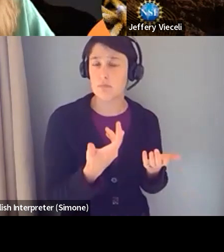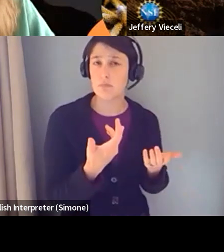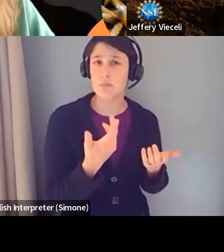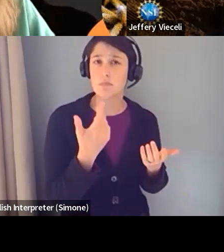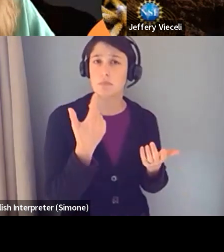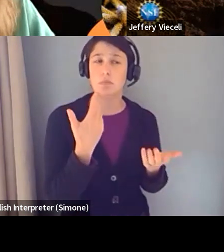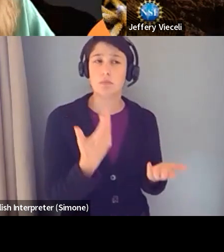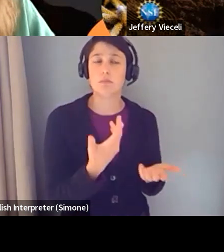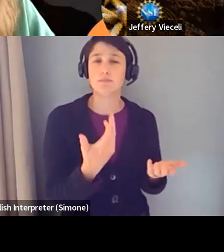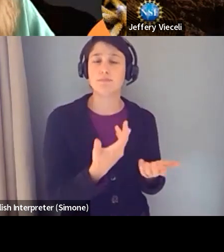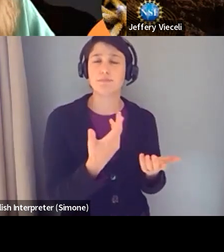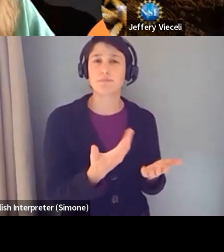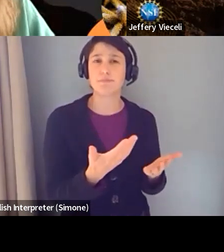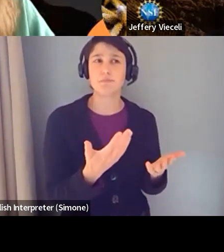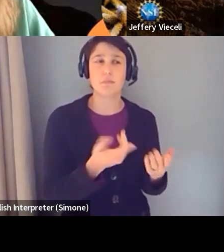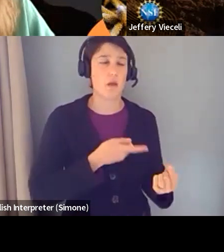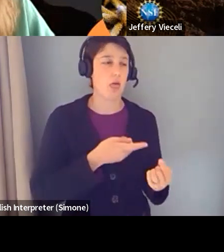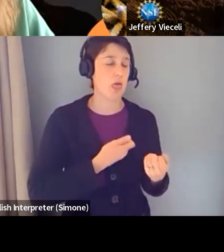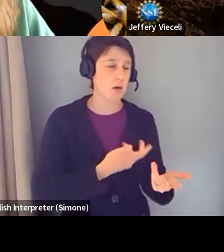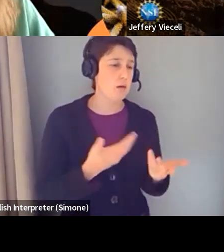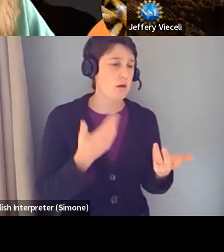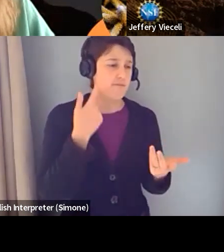you know, for our grantees to rebudget.